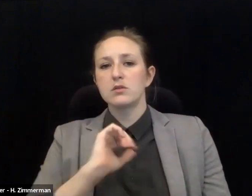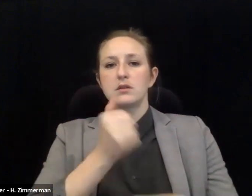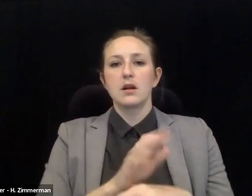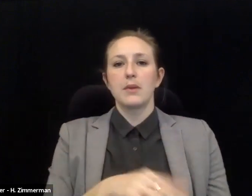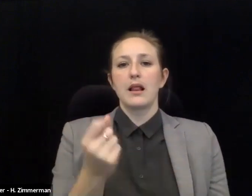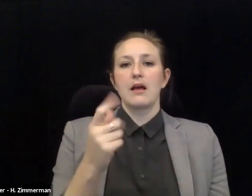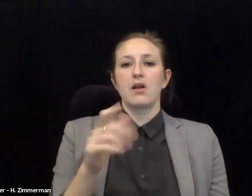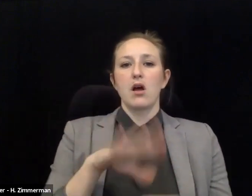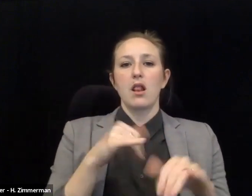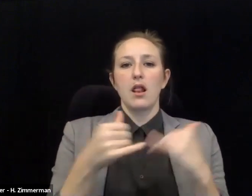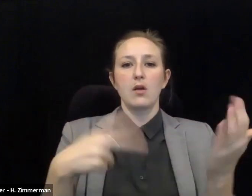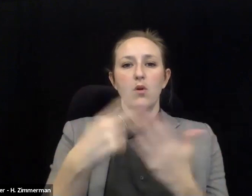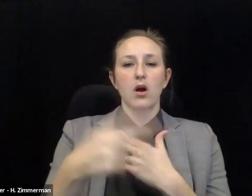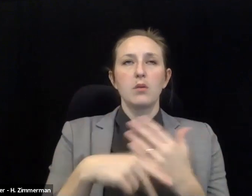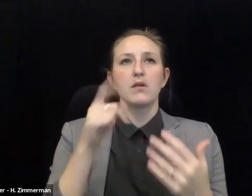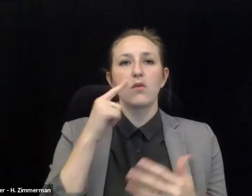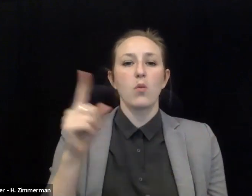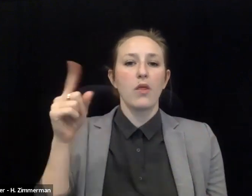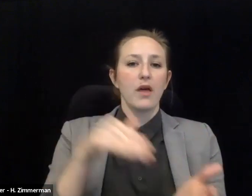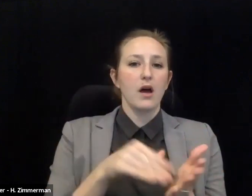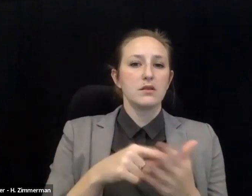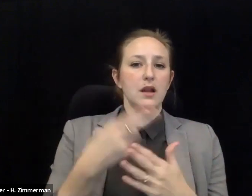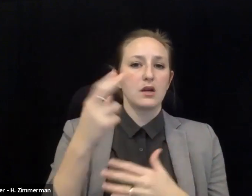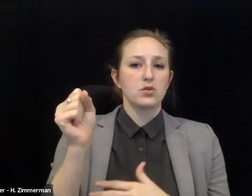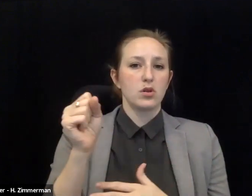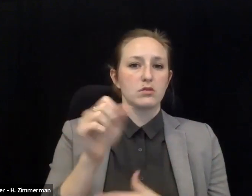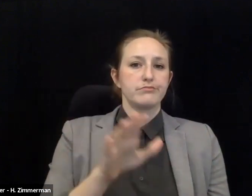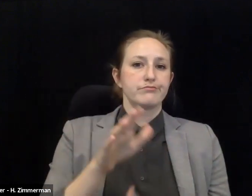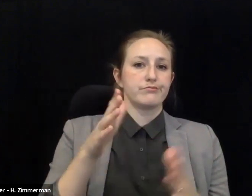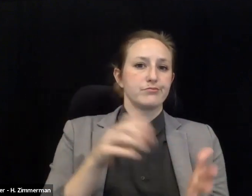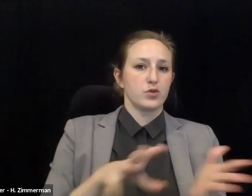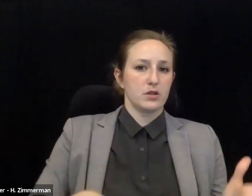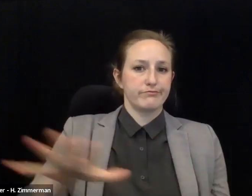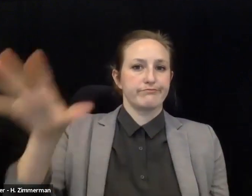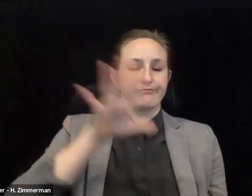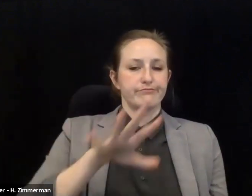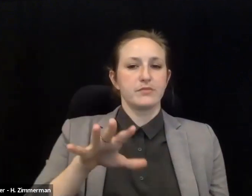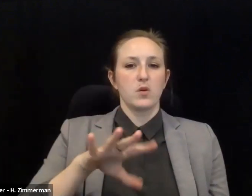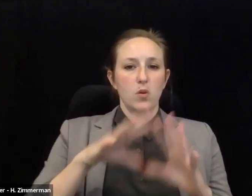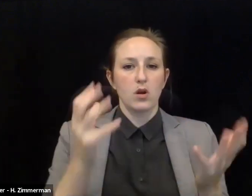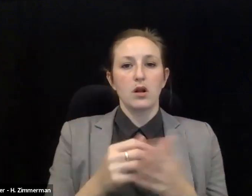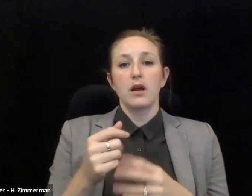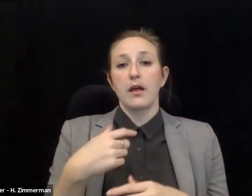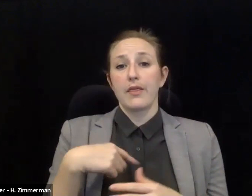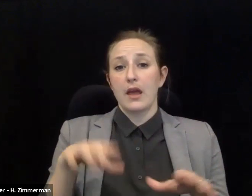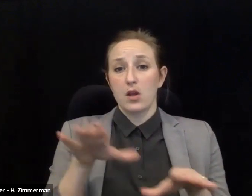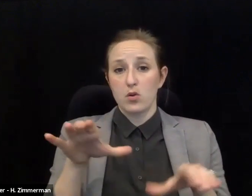a 1000 high schoolers from around the world completed the experiment digital, which is our flagship use virtual program and